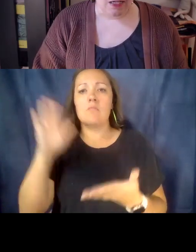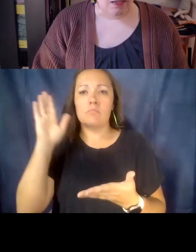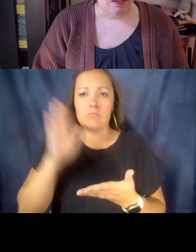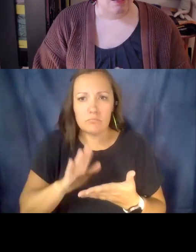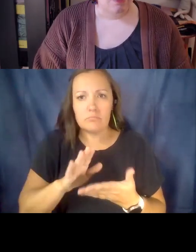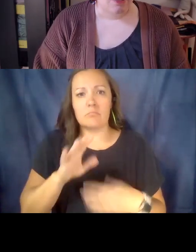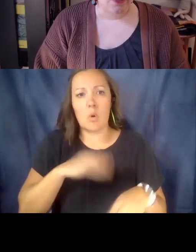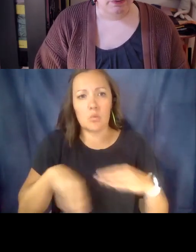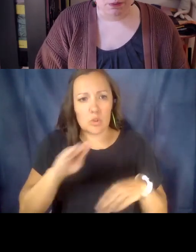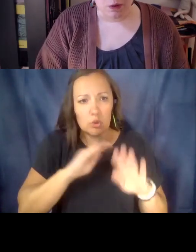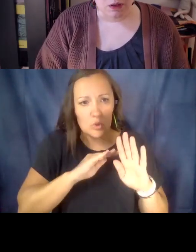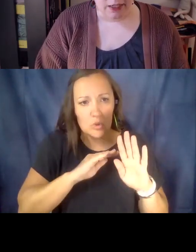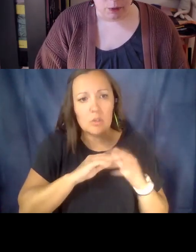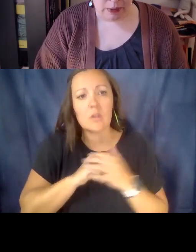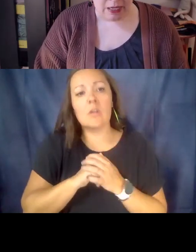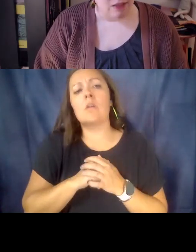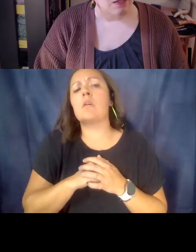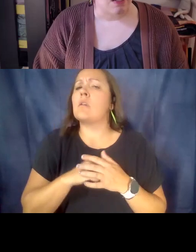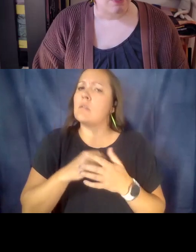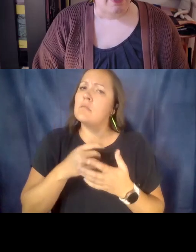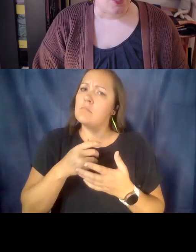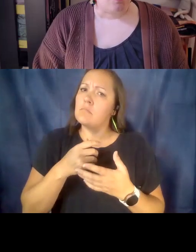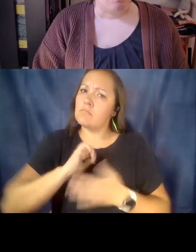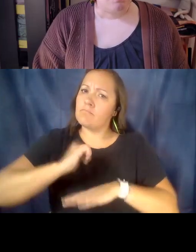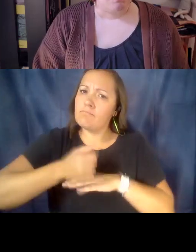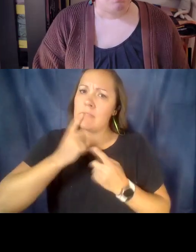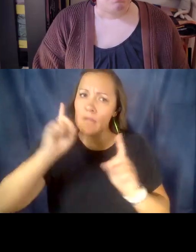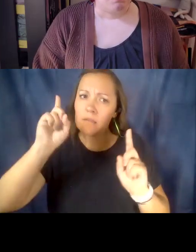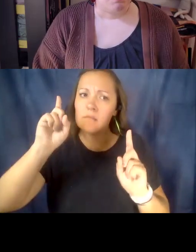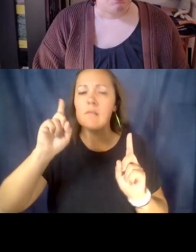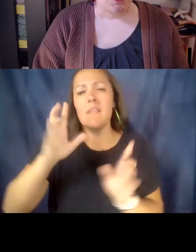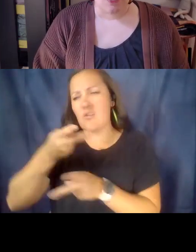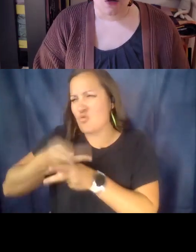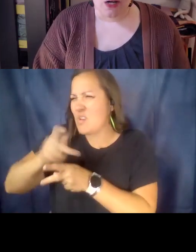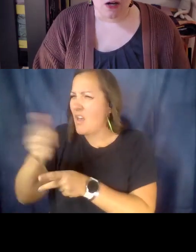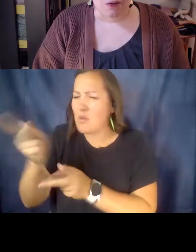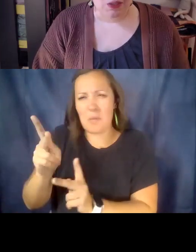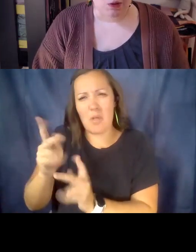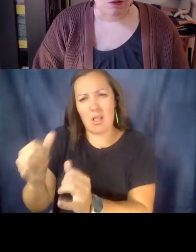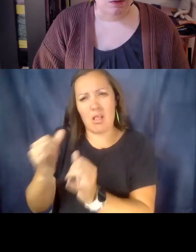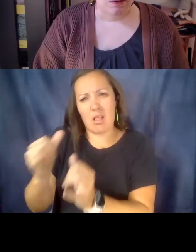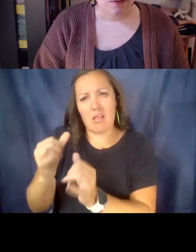is. And treat people like human beings. There's a lot going on and people